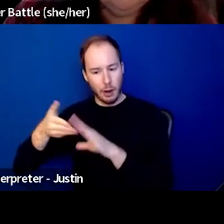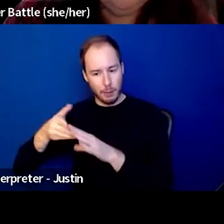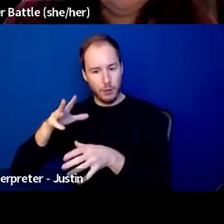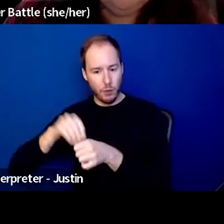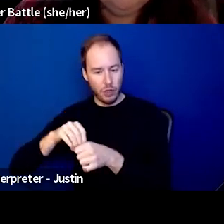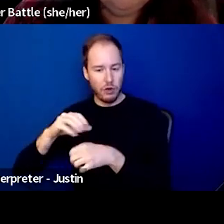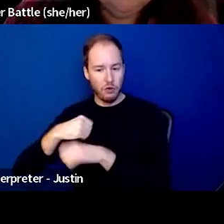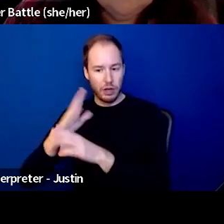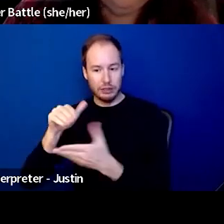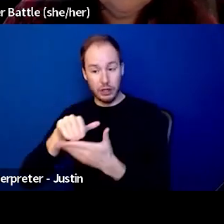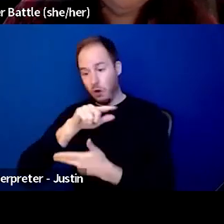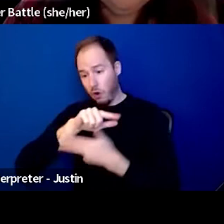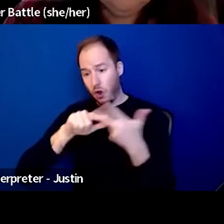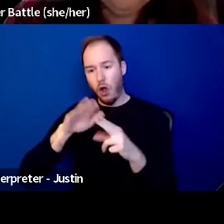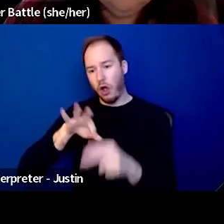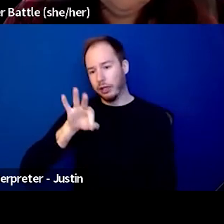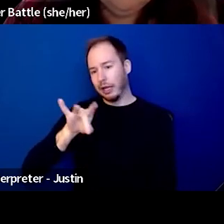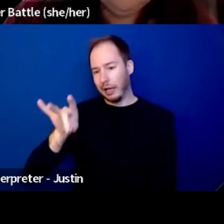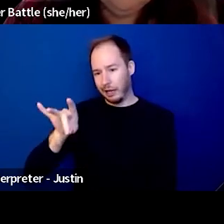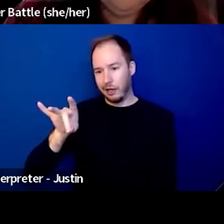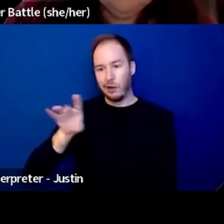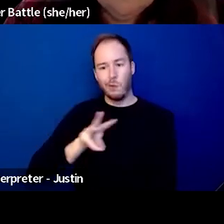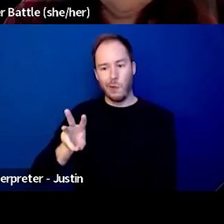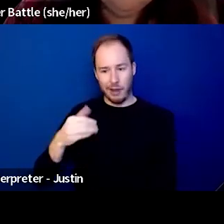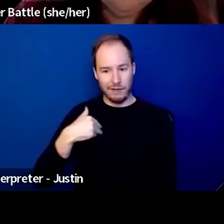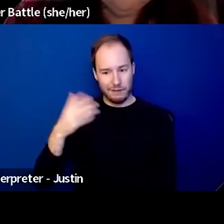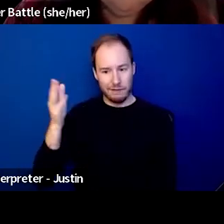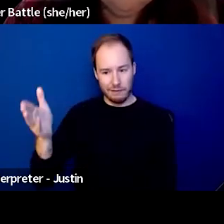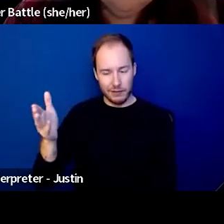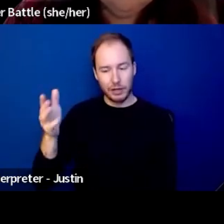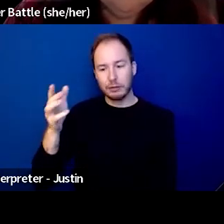All that can be found on the 988 website for SAMHSA.